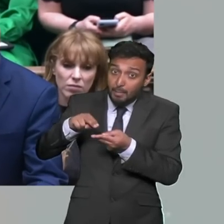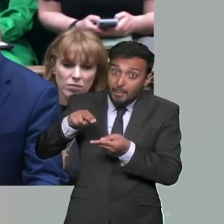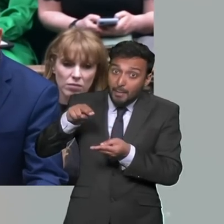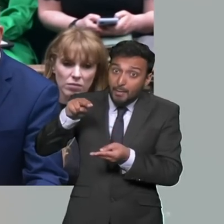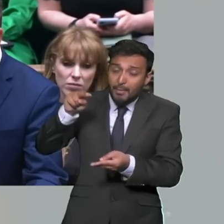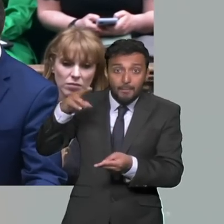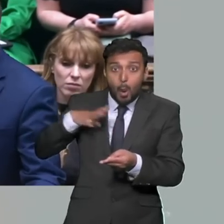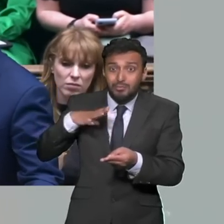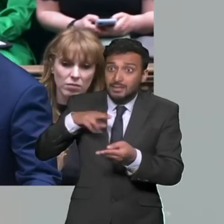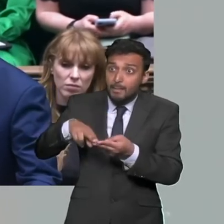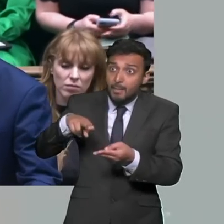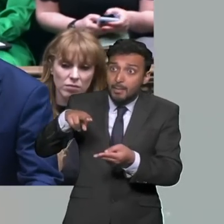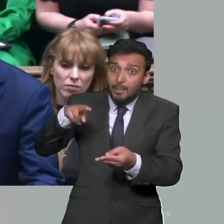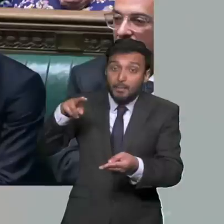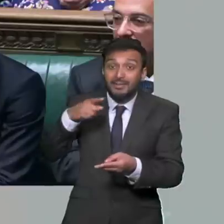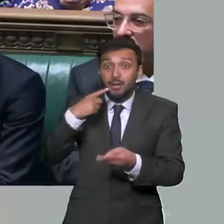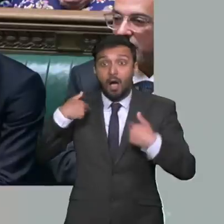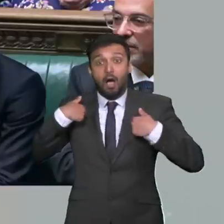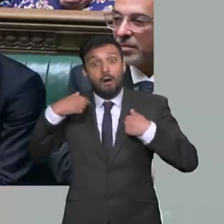it, and that the Government were “ready…to act”.